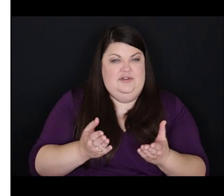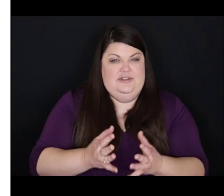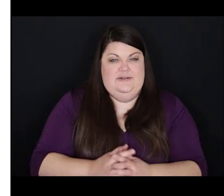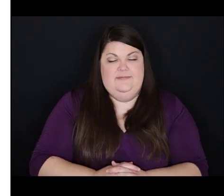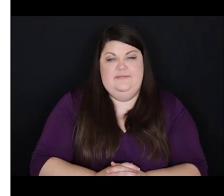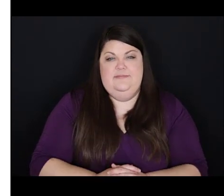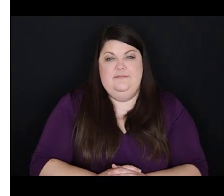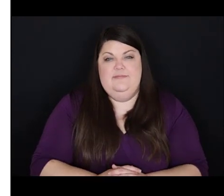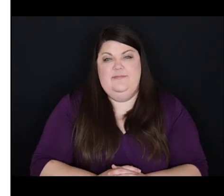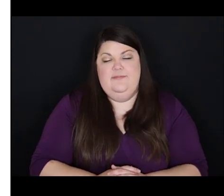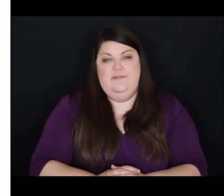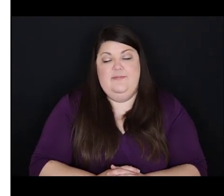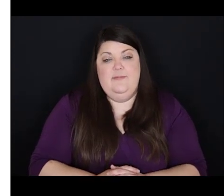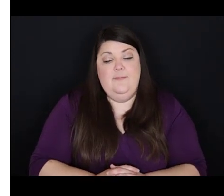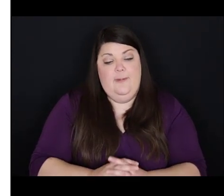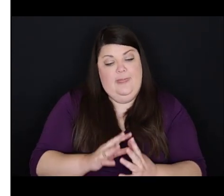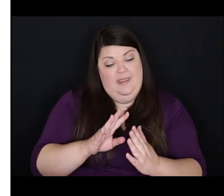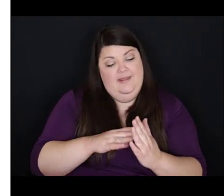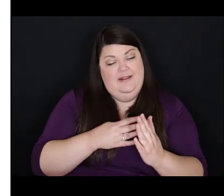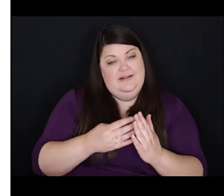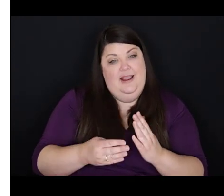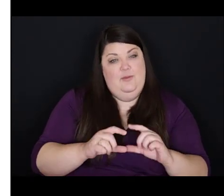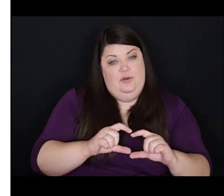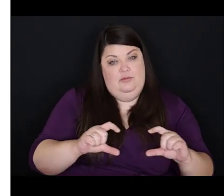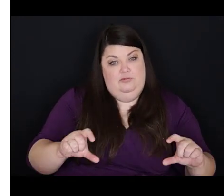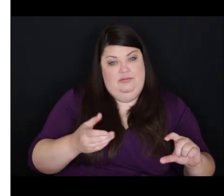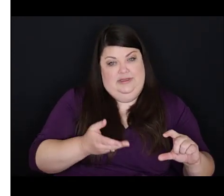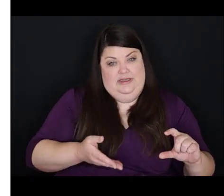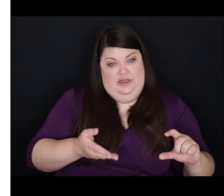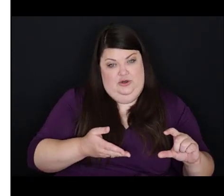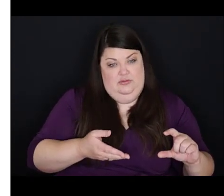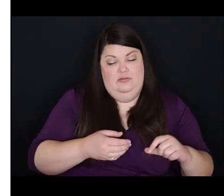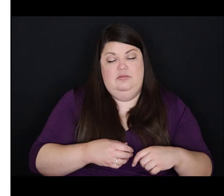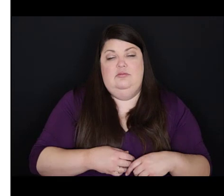The table under this portion of the Annual Estimates Description has been